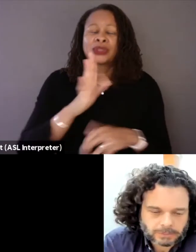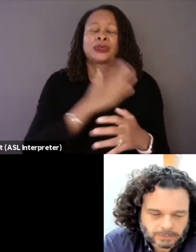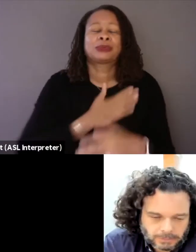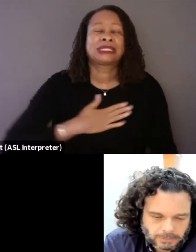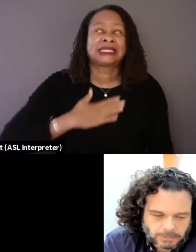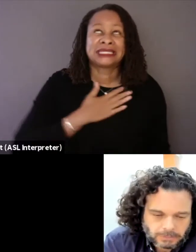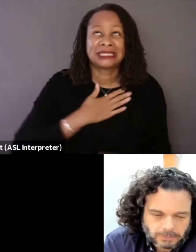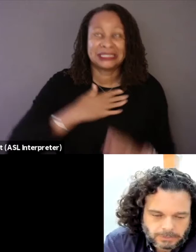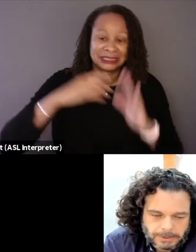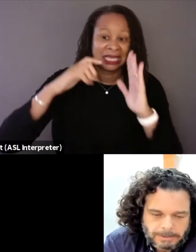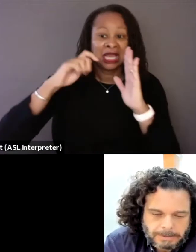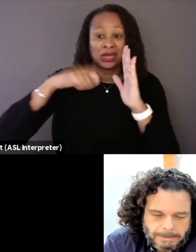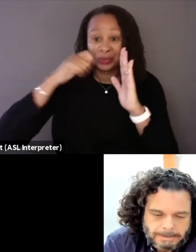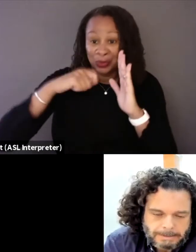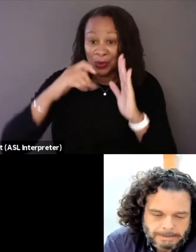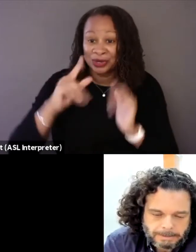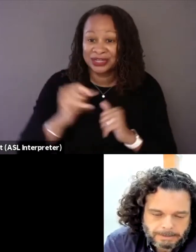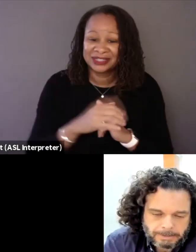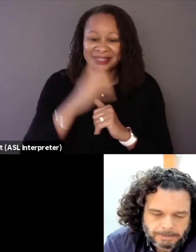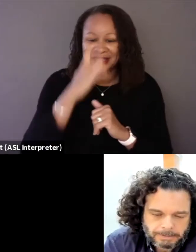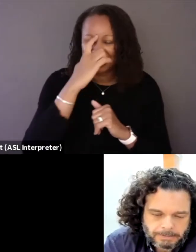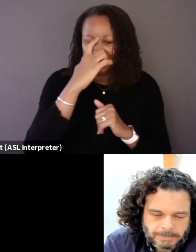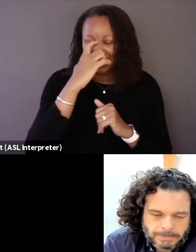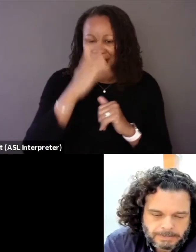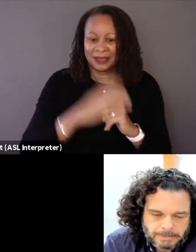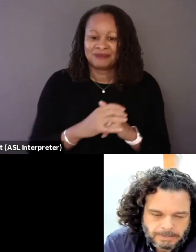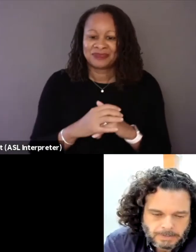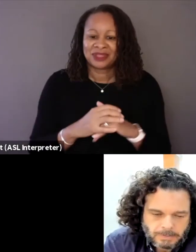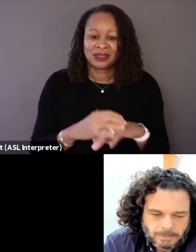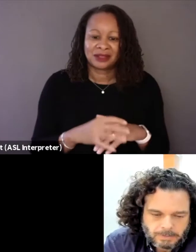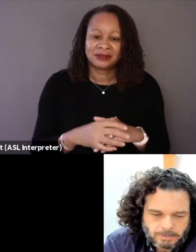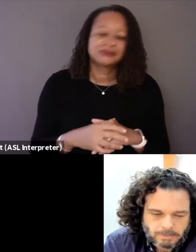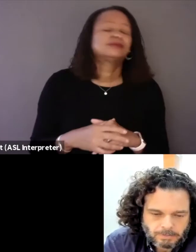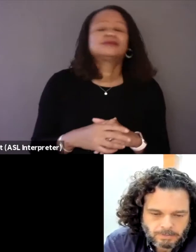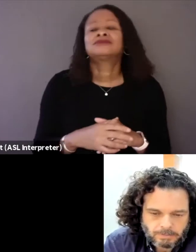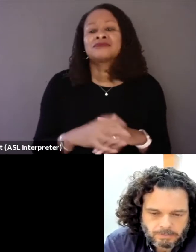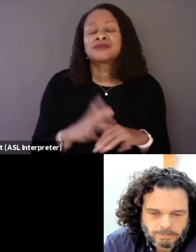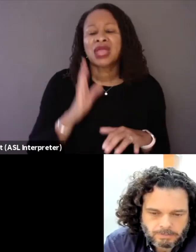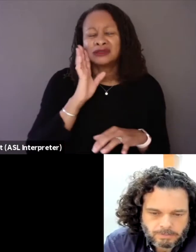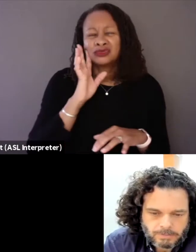I mean, it wasn't that we didn't have to sort of say like, look, I think what I was moved by was